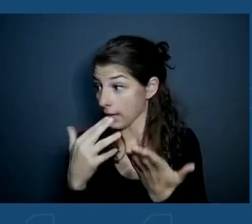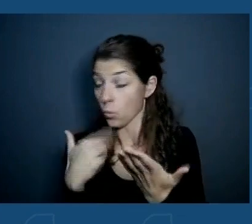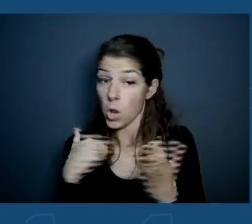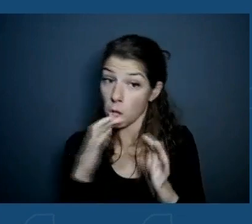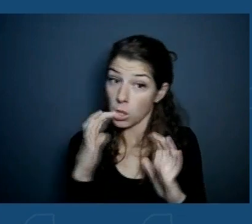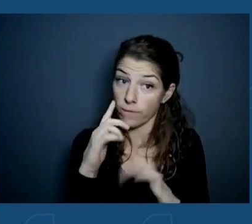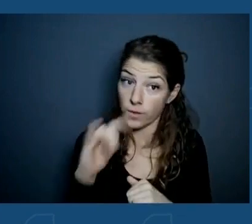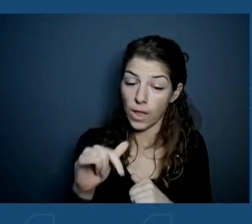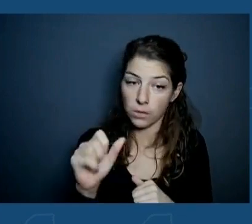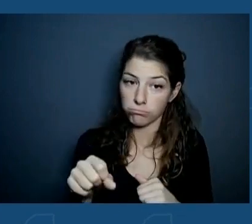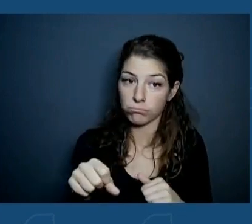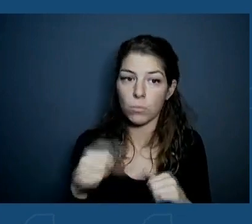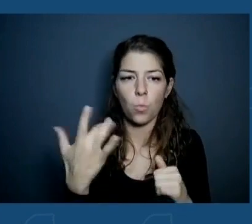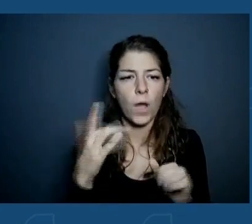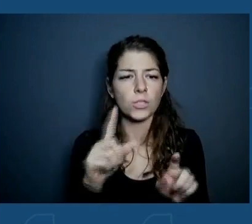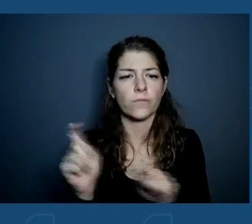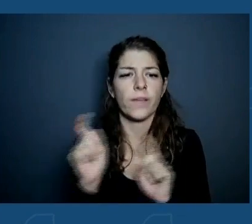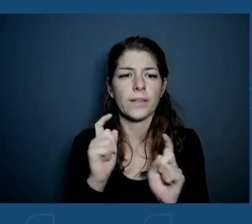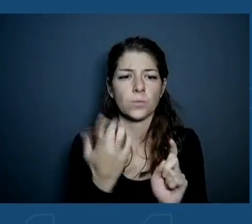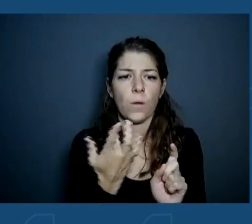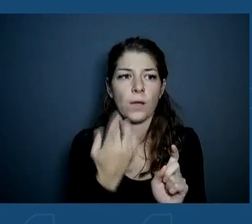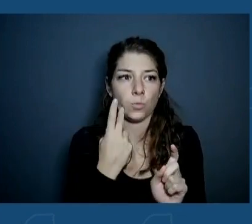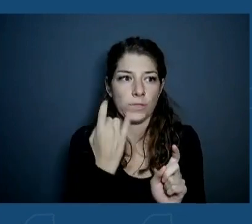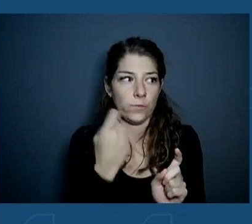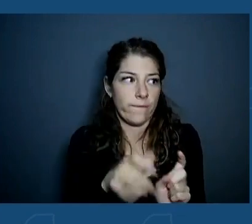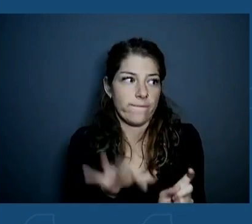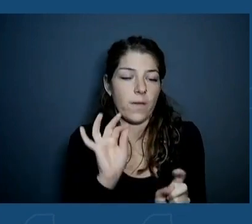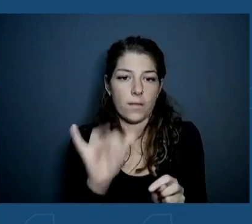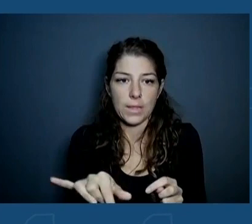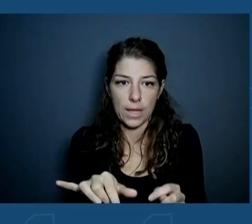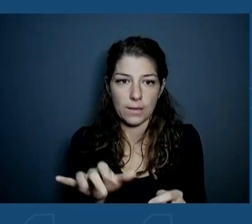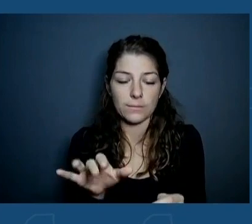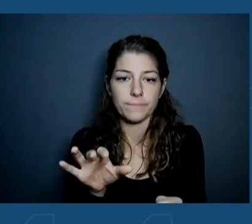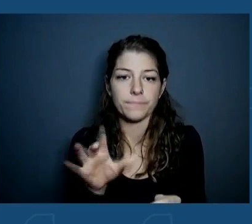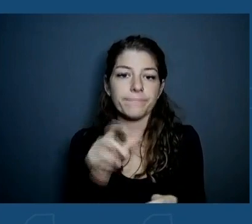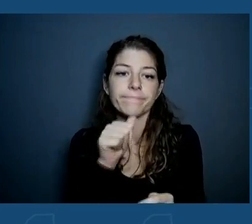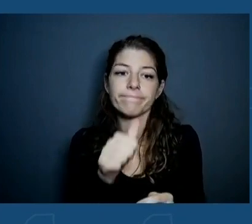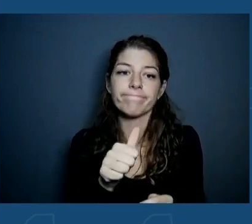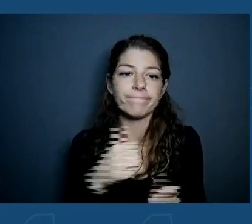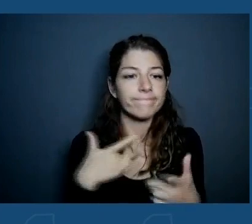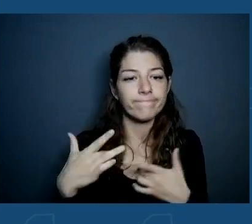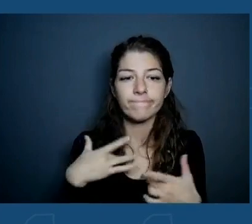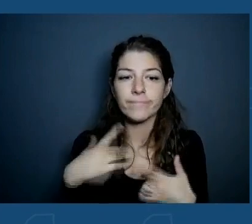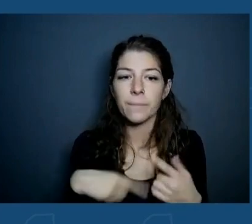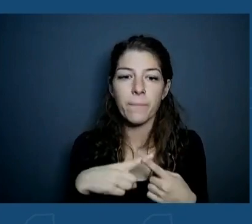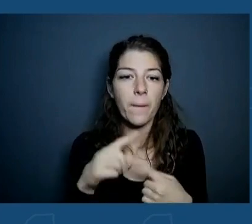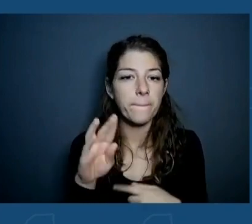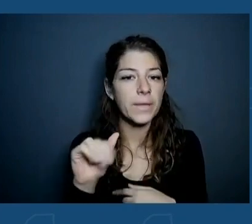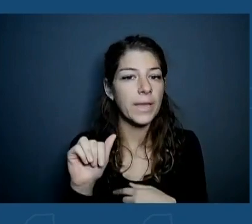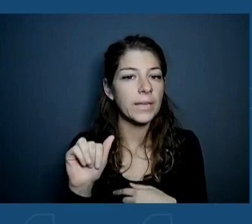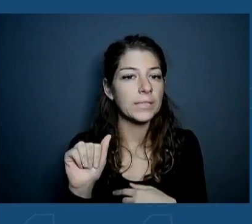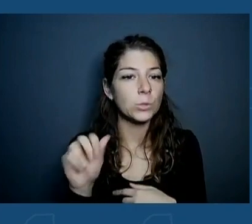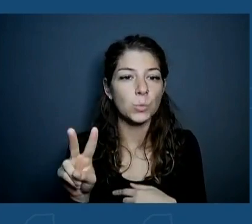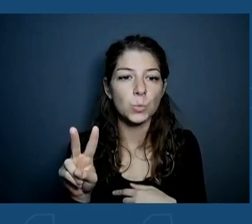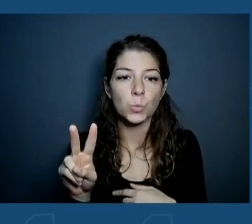LOOKING FOR BA 286, AND WASTEWATER FORCES WHAT IS FLUSHED DOWN THE TOILET, WE'VE SEEN IT THERE, BUT WE'VE NOT